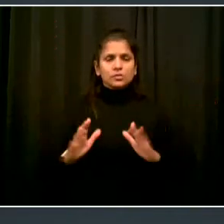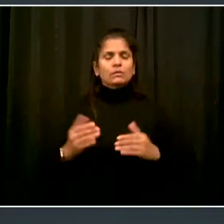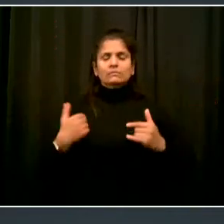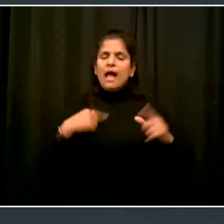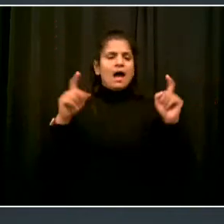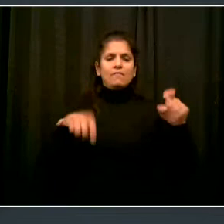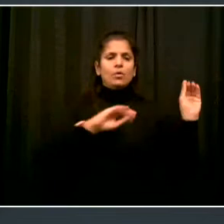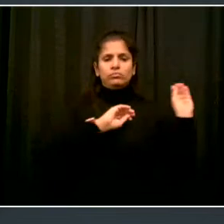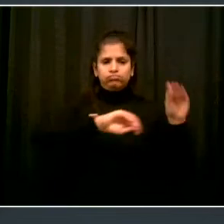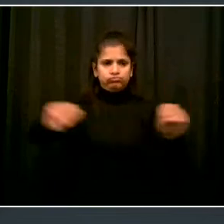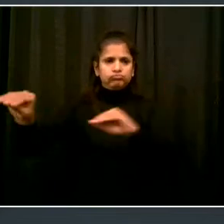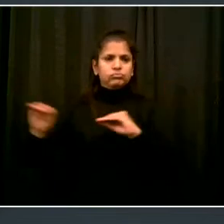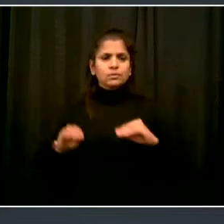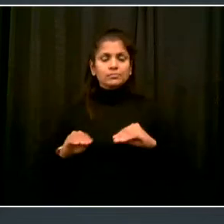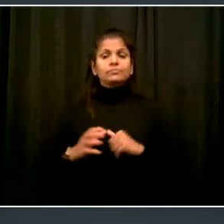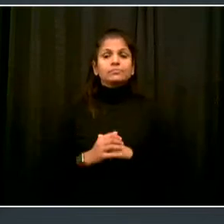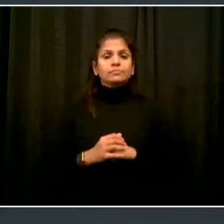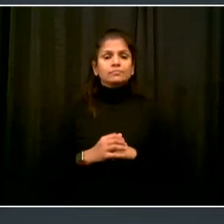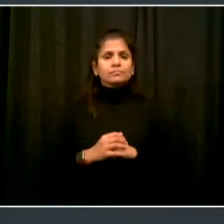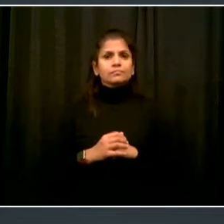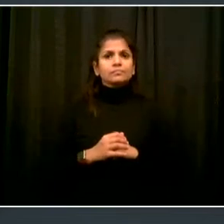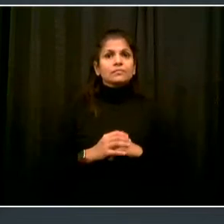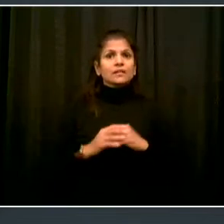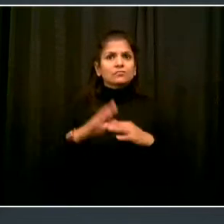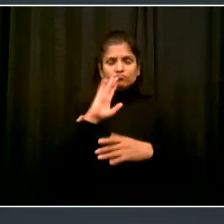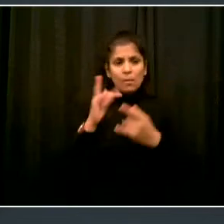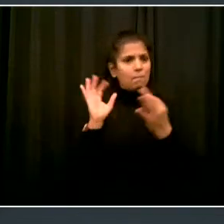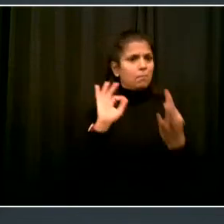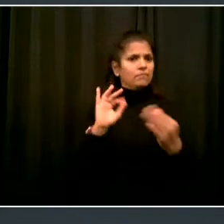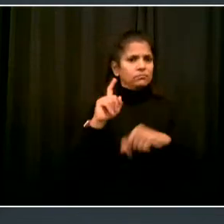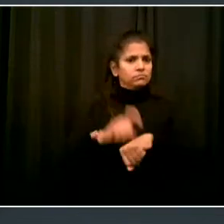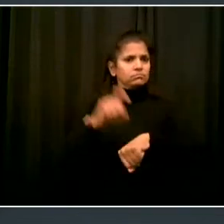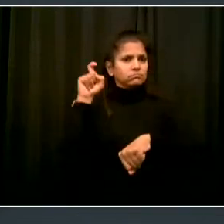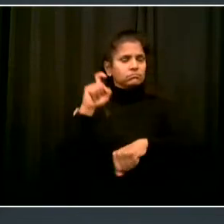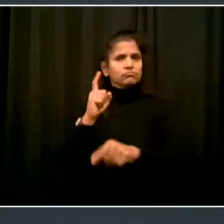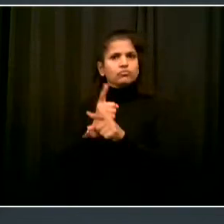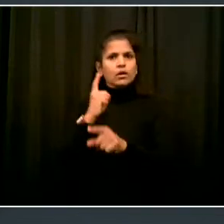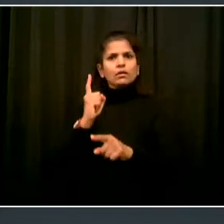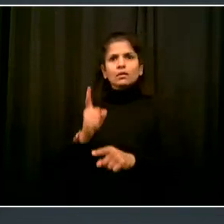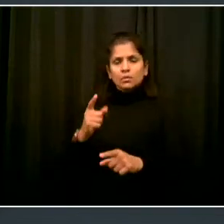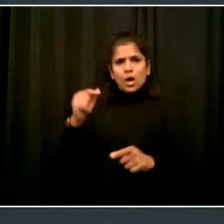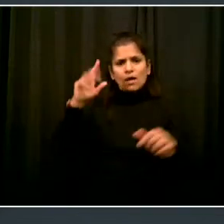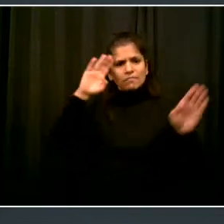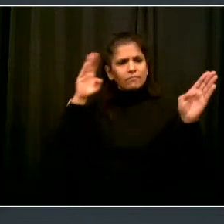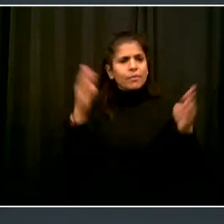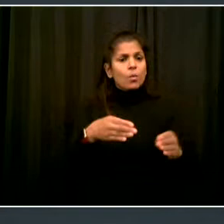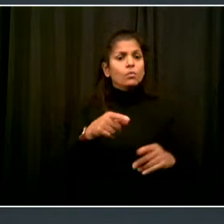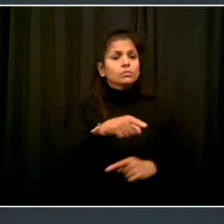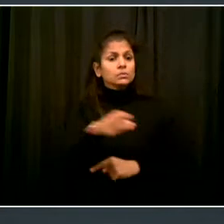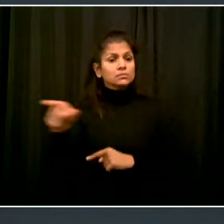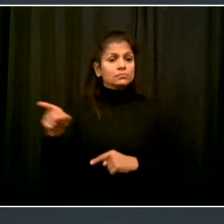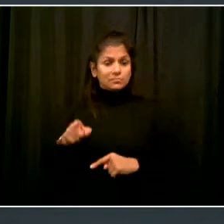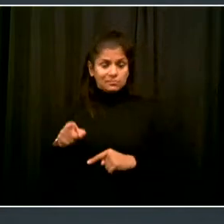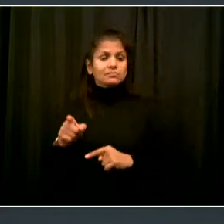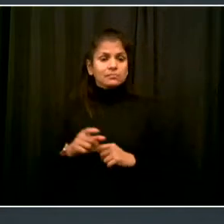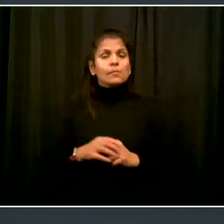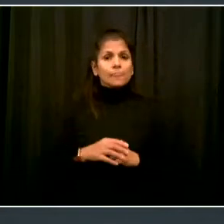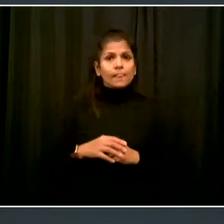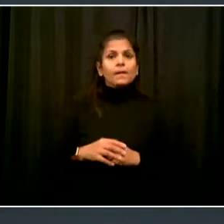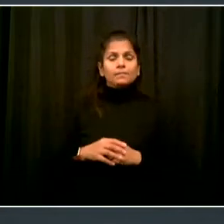TOGETHER FOR FAMMYIL M MMEMERBES, IT'S NEEDED FOR CHILDREN TO STUDY. THIS RESOLOLIOUTIOUN COULD NOT BE MORE TIMELY. MANY OFF TH THE NEIGHBORHOODS